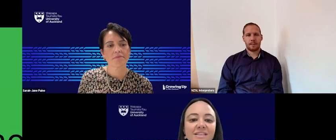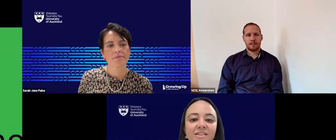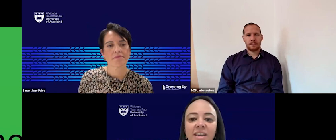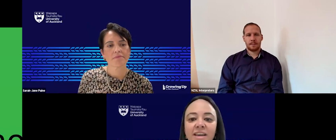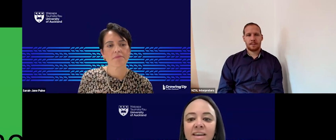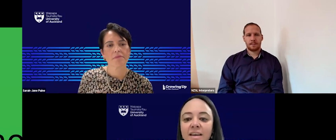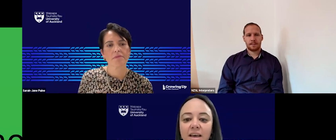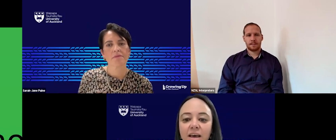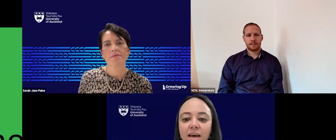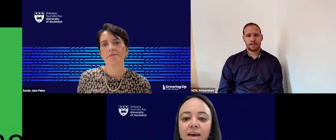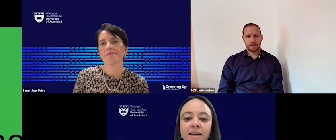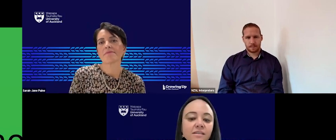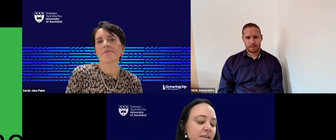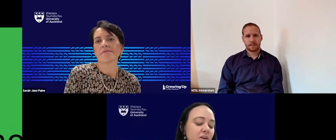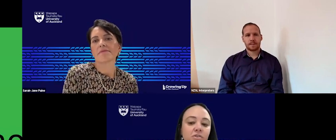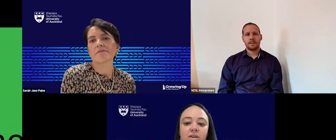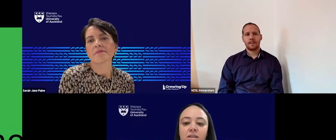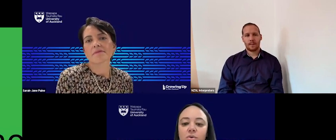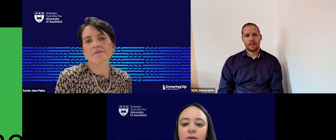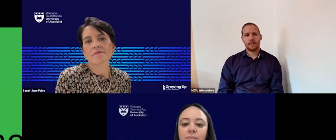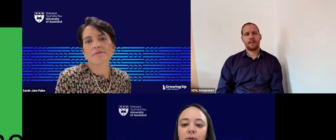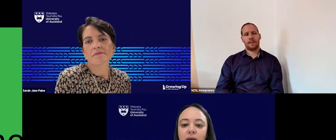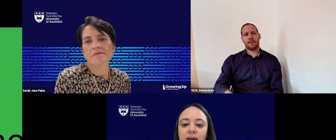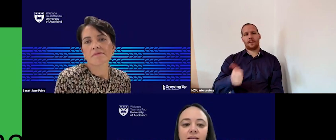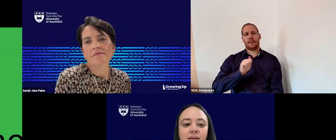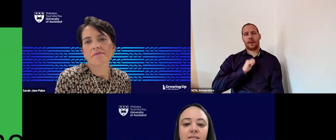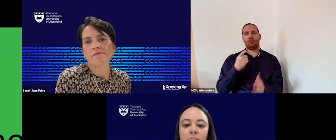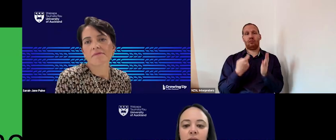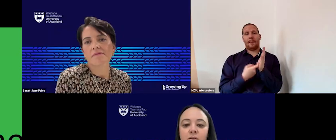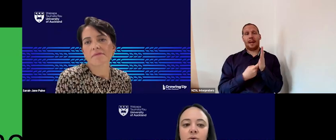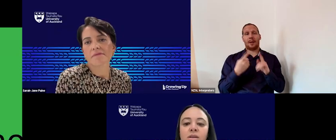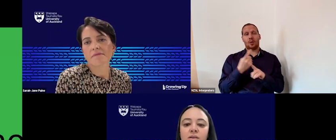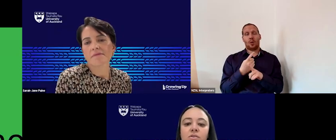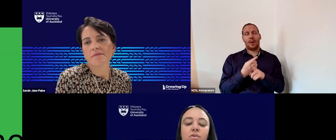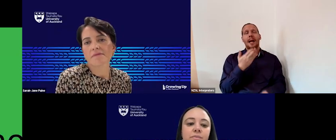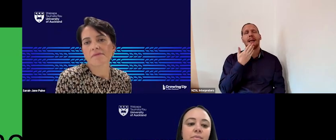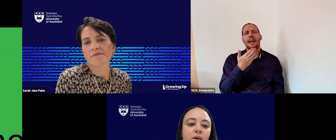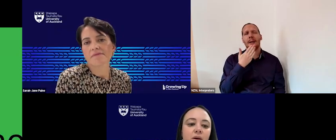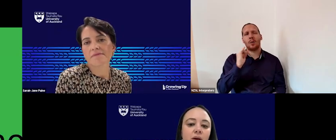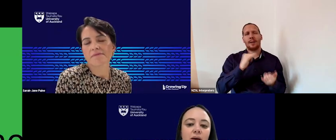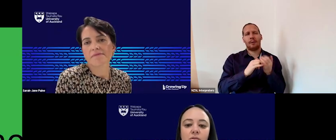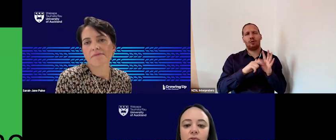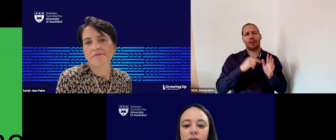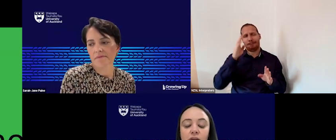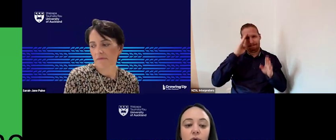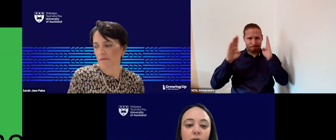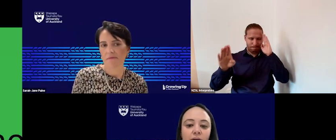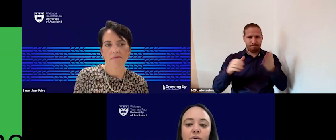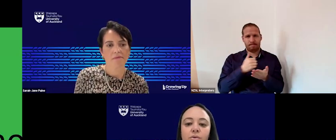Thanks. Sarah Jane. Tena koutou katoa. Tonight to Mahi. No care. Koto. It's here. Tahu. Kauai.